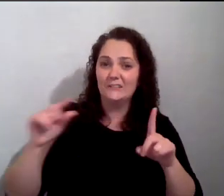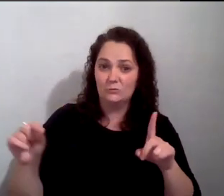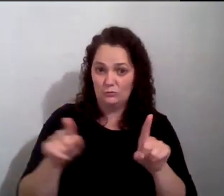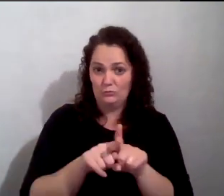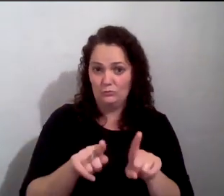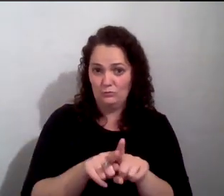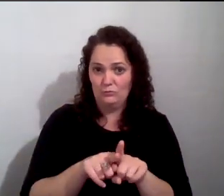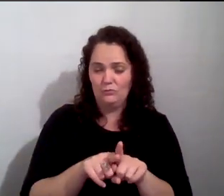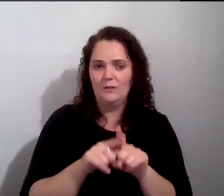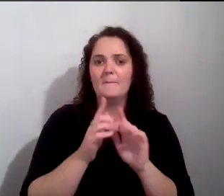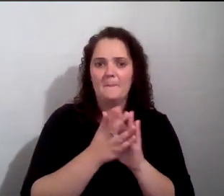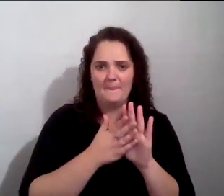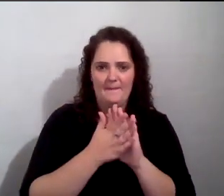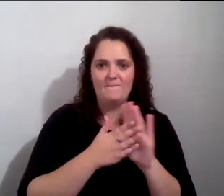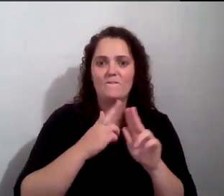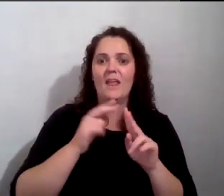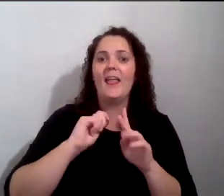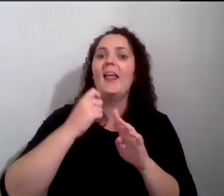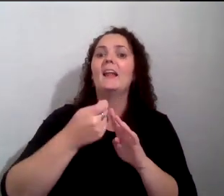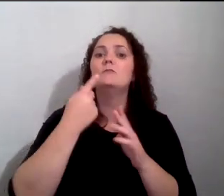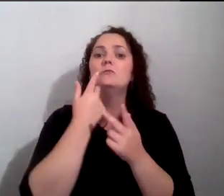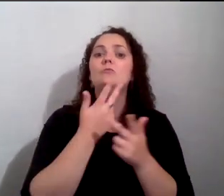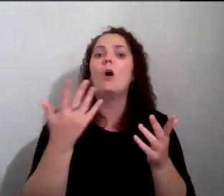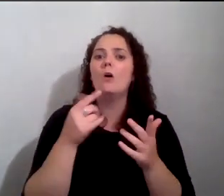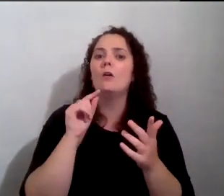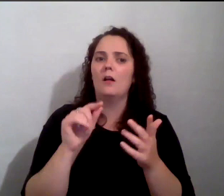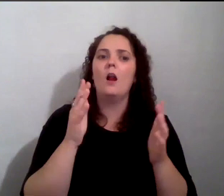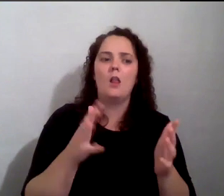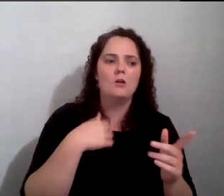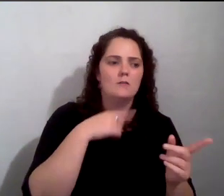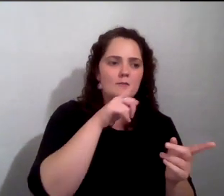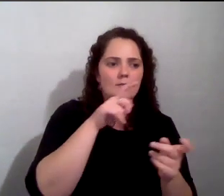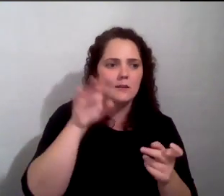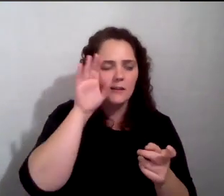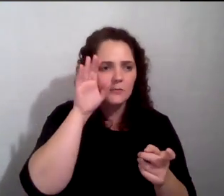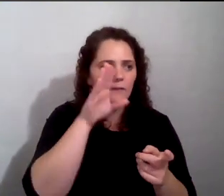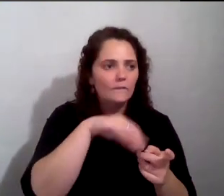computer so all of these compositions for the next show are sort of a couple of week’s worth of